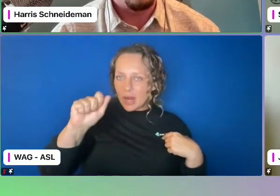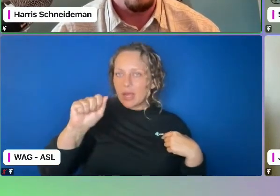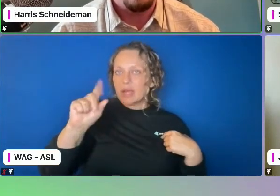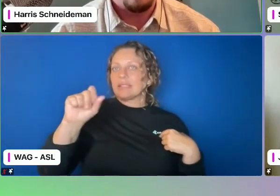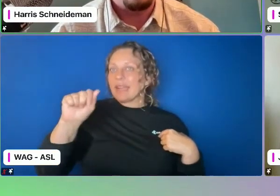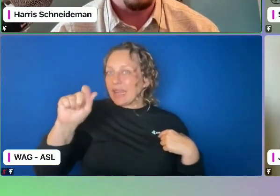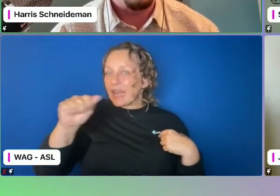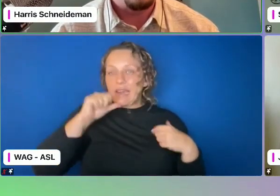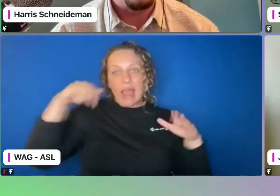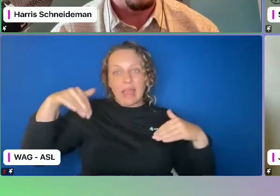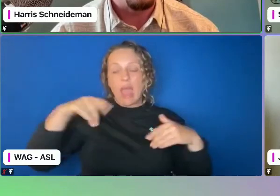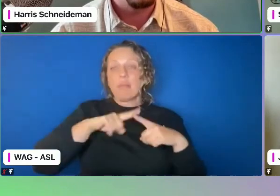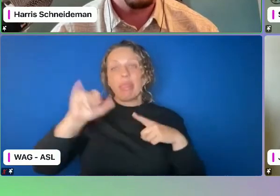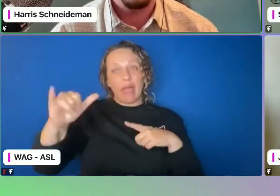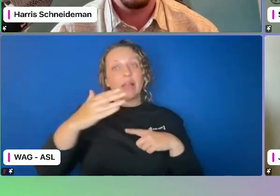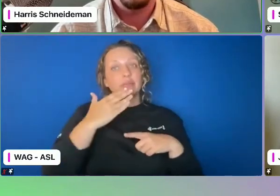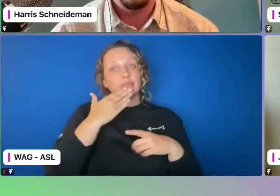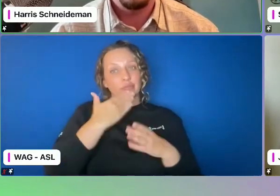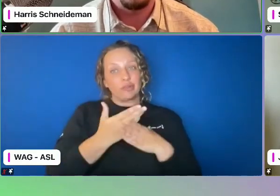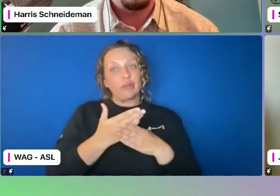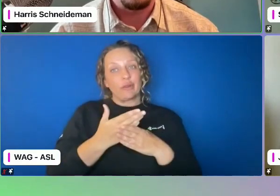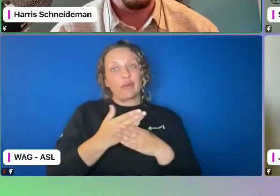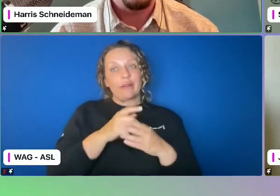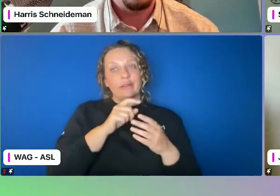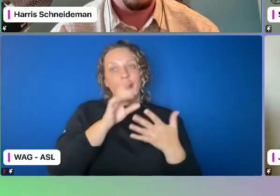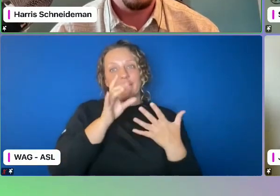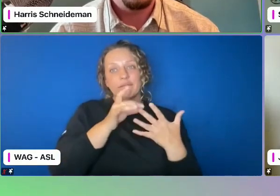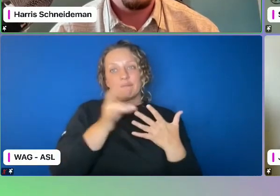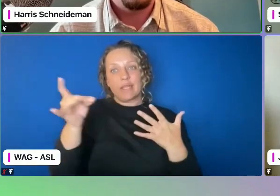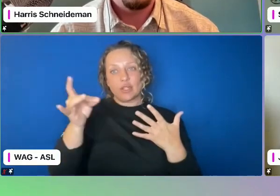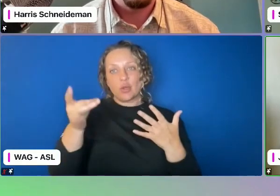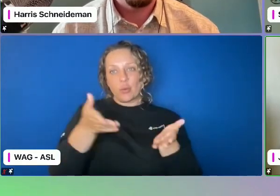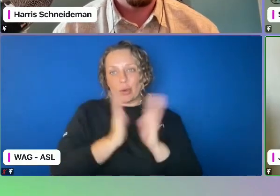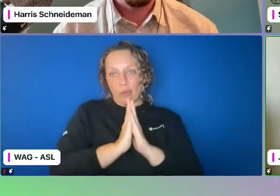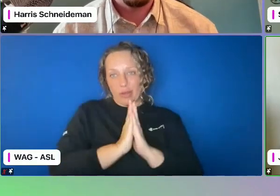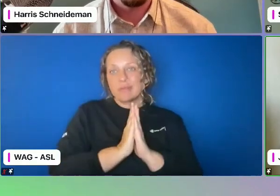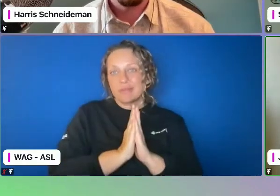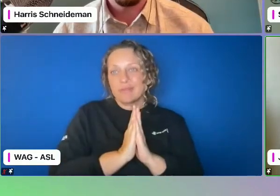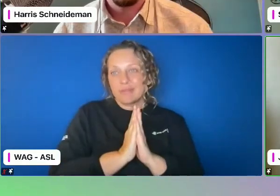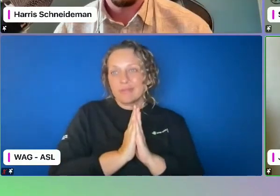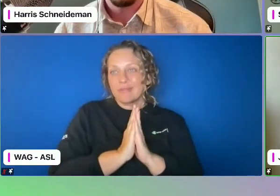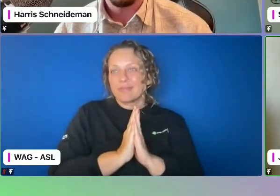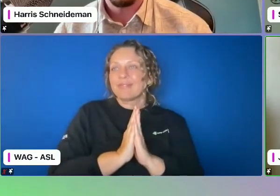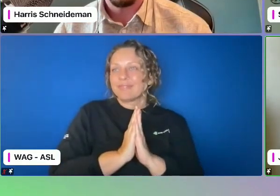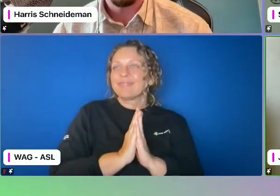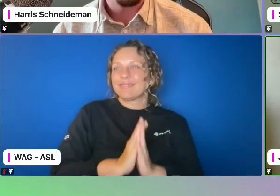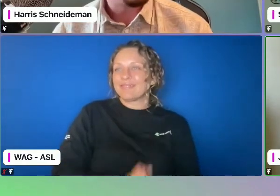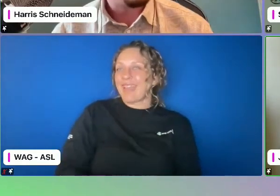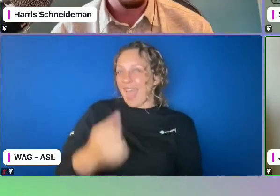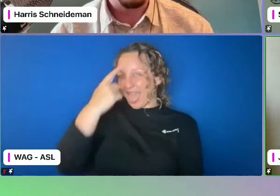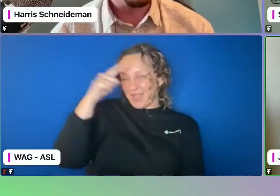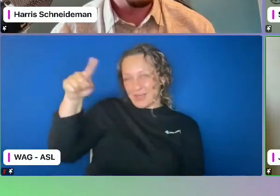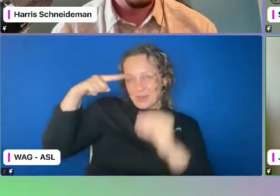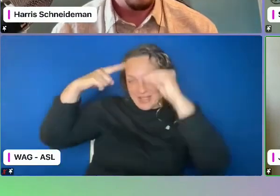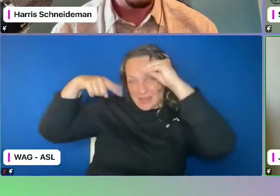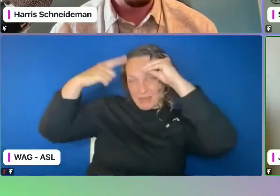as a very valuable feature request, that's a good question. Like I said, I think you've got some of the wheels turning here with all of this. - Love it.